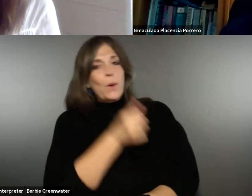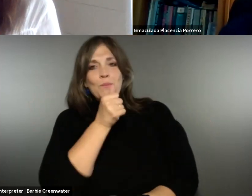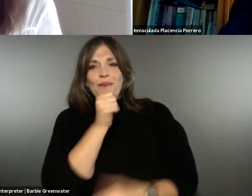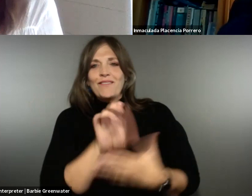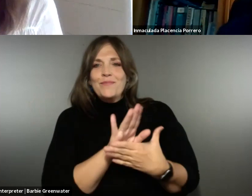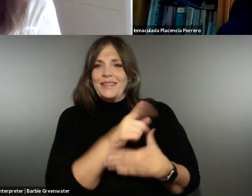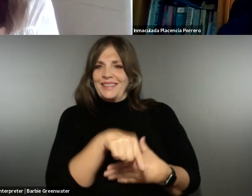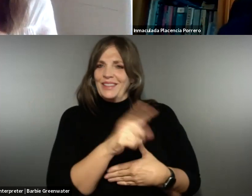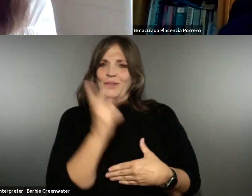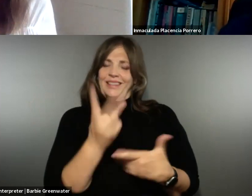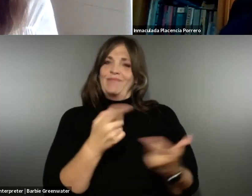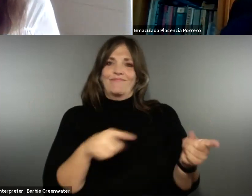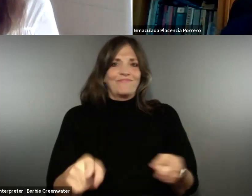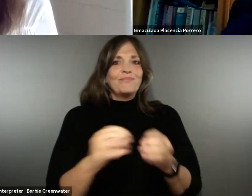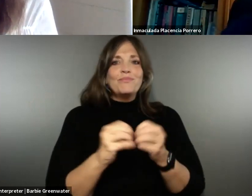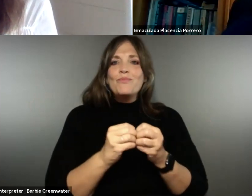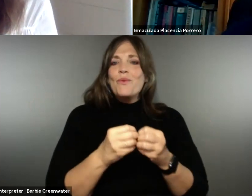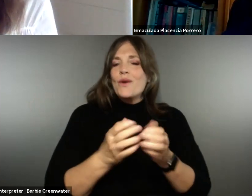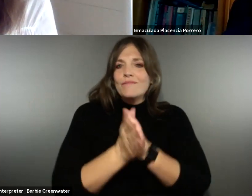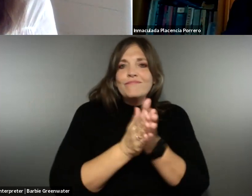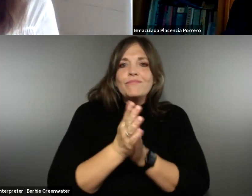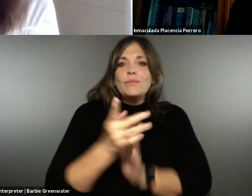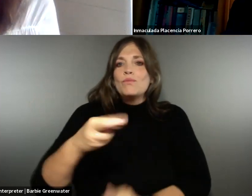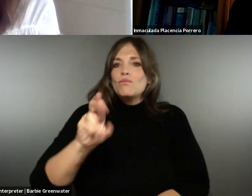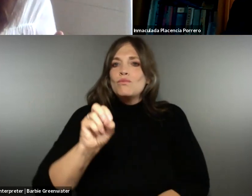were asleep before something happened